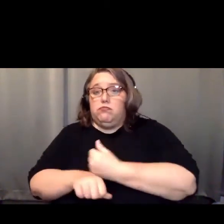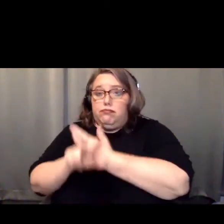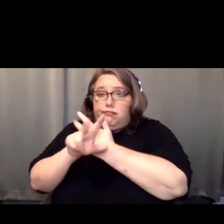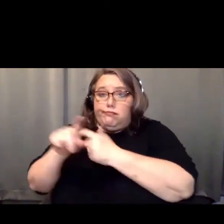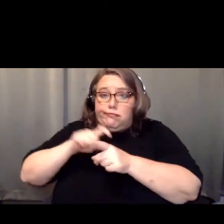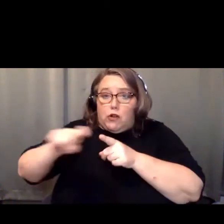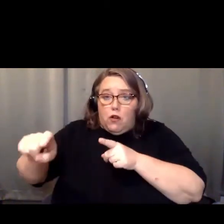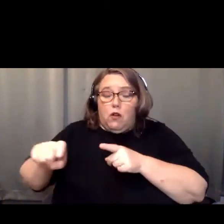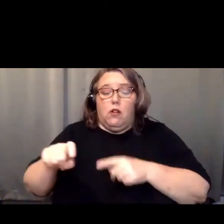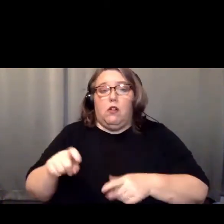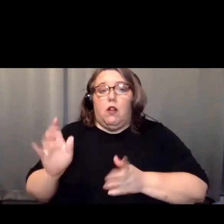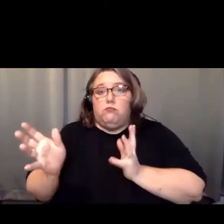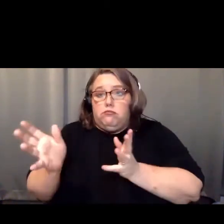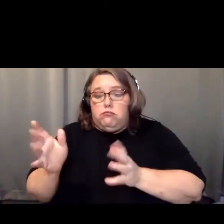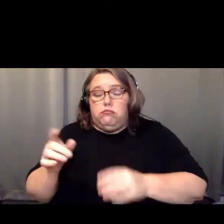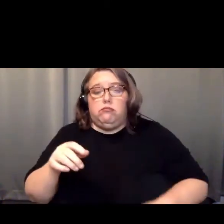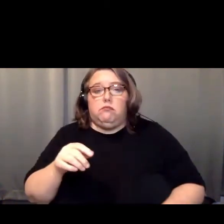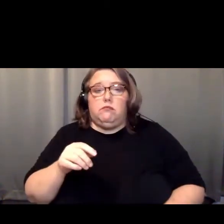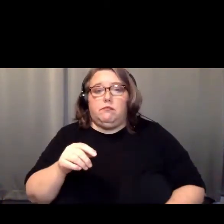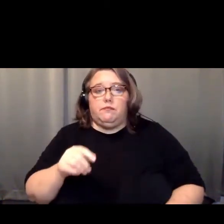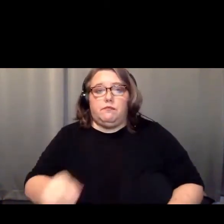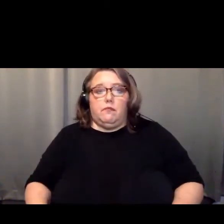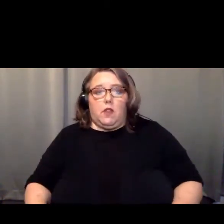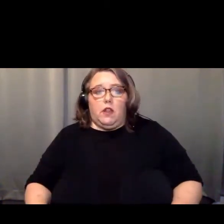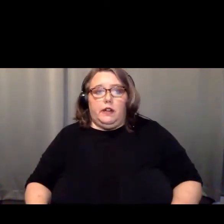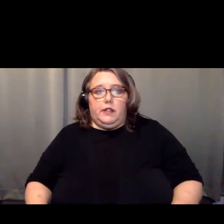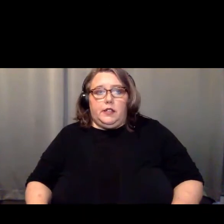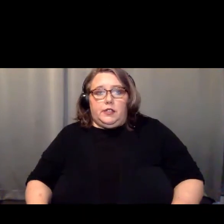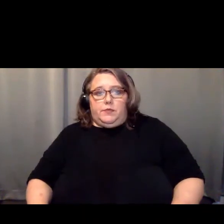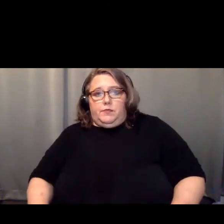you can send an email afterwards,